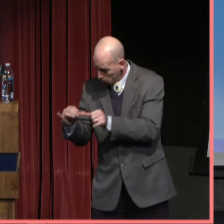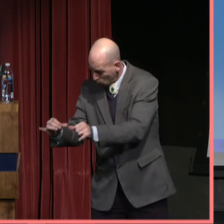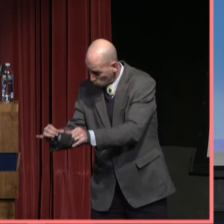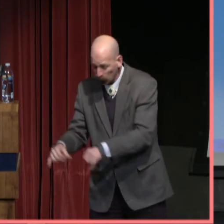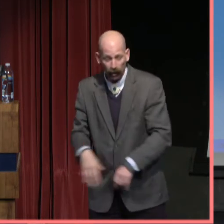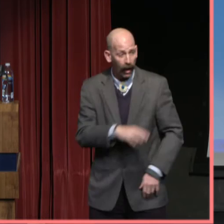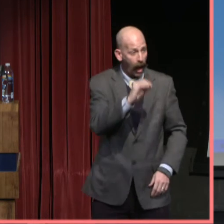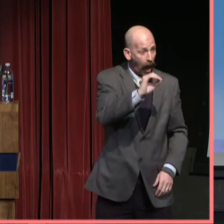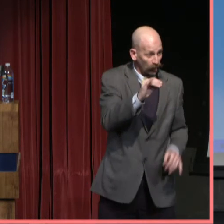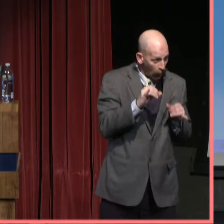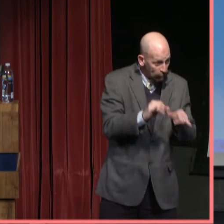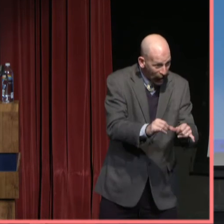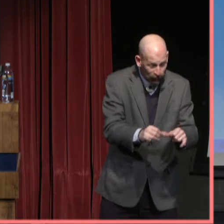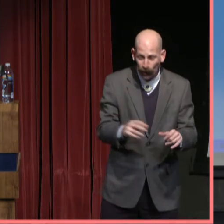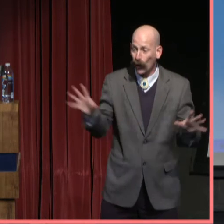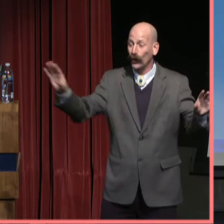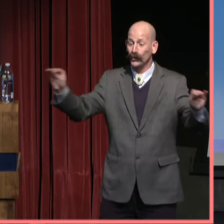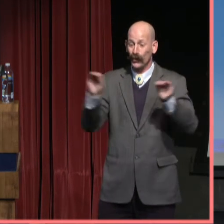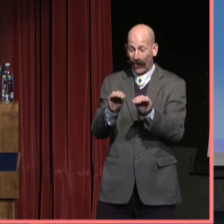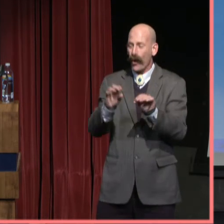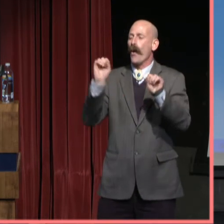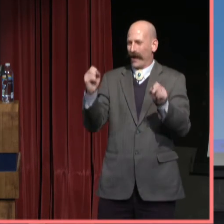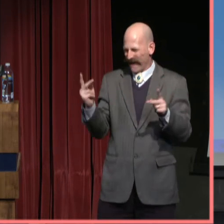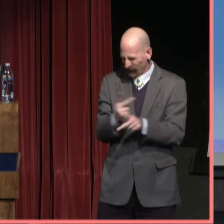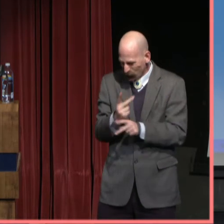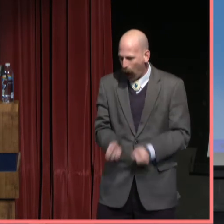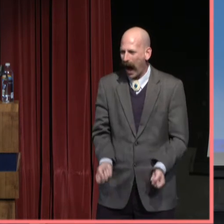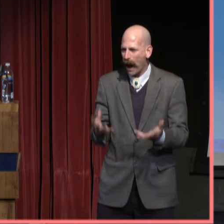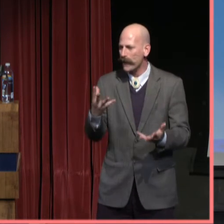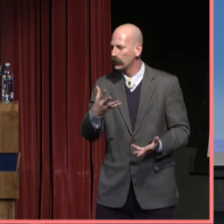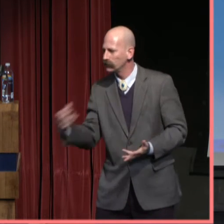and say exactly how much CO2 is going into each of these two places.